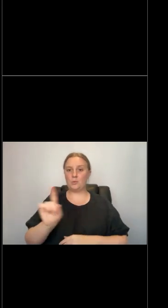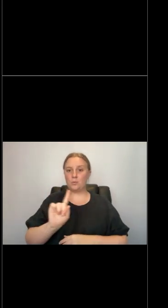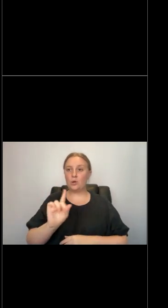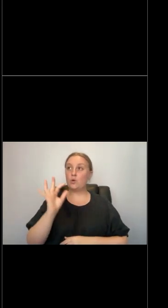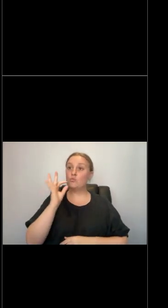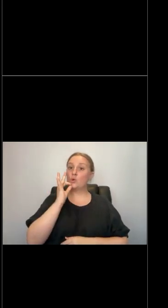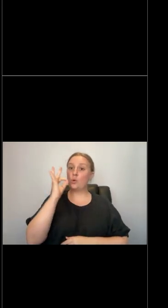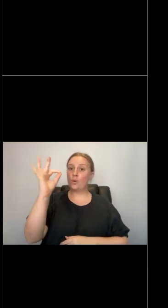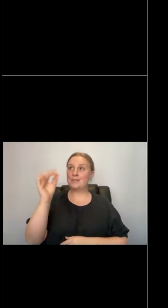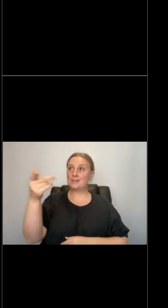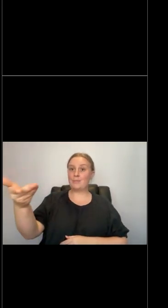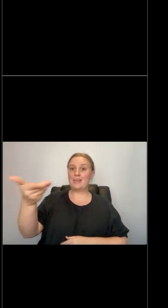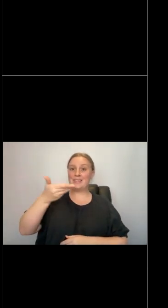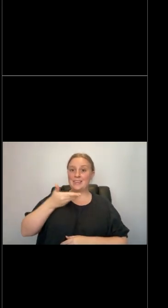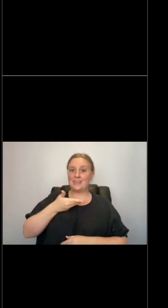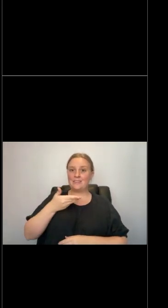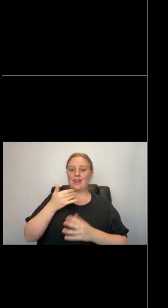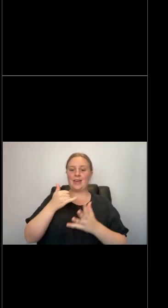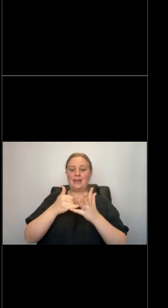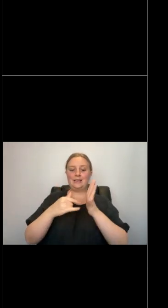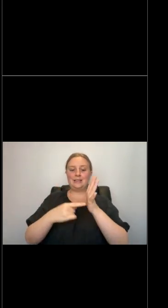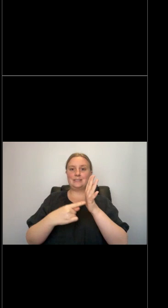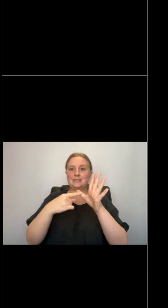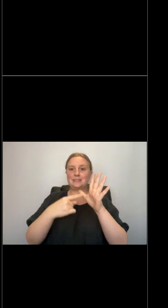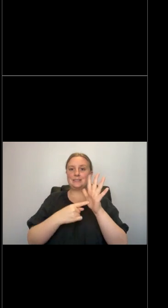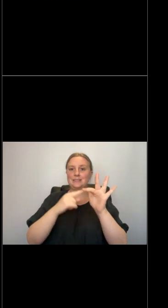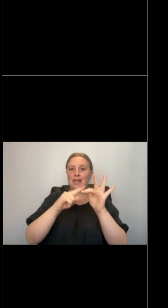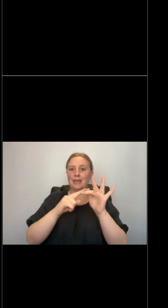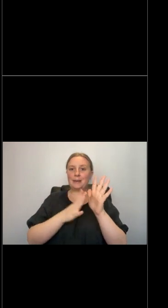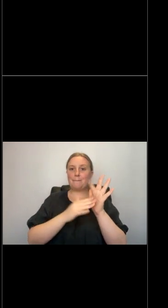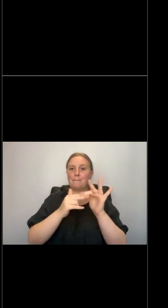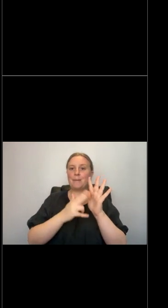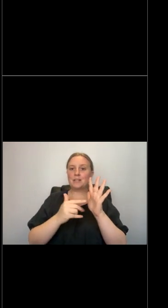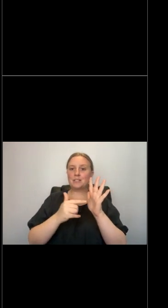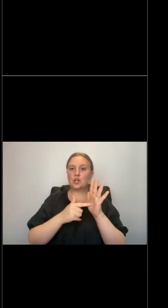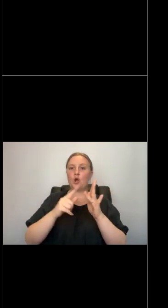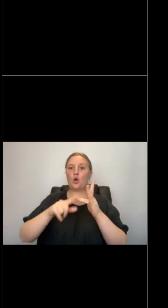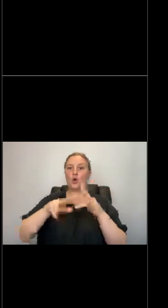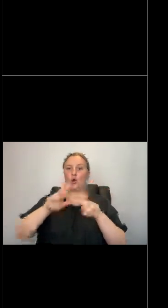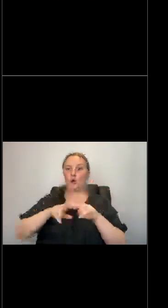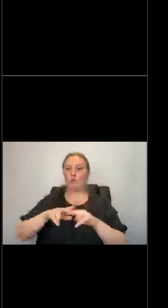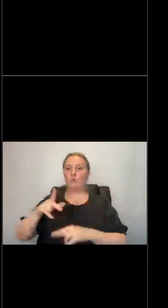because that sets out the reasons behind a tribunal's decision.